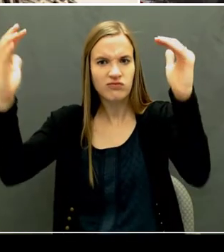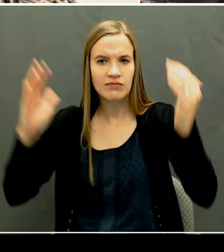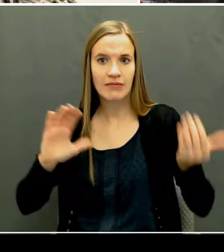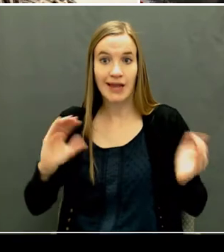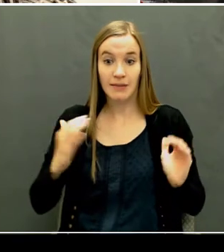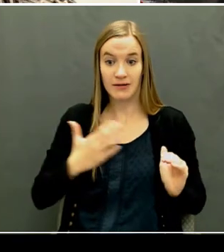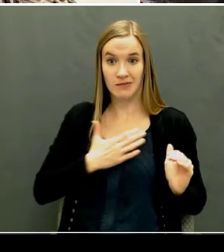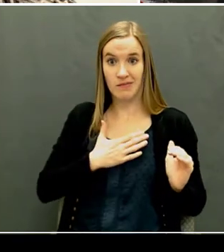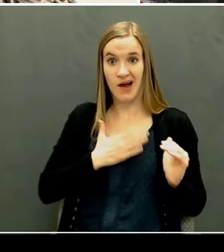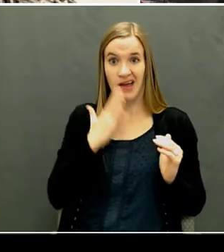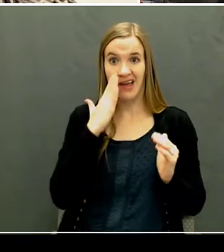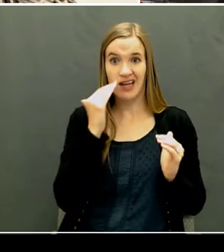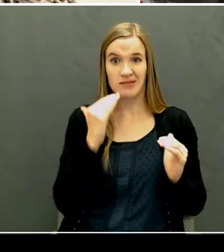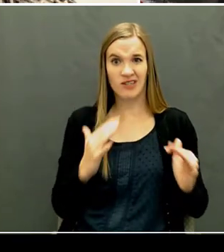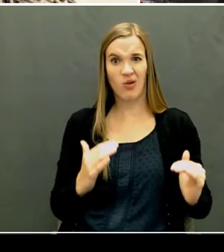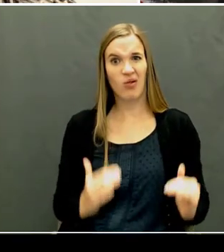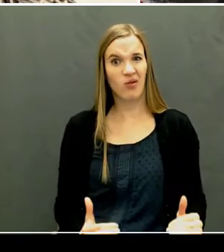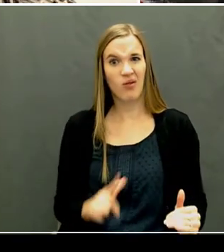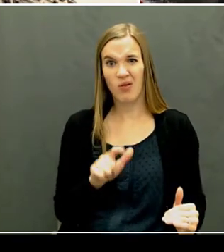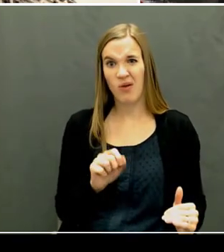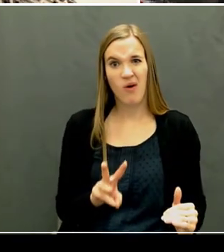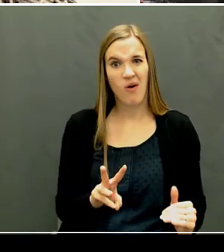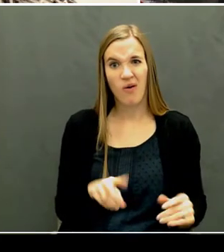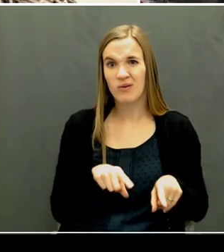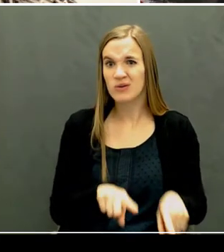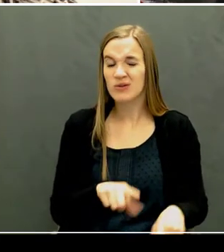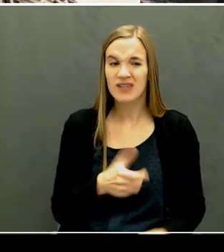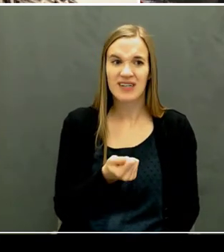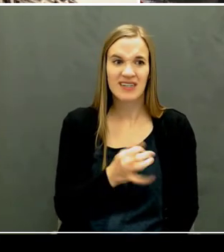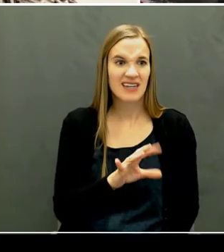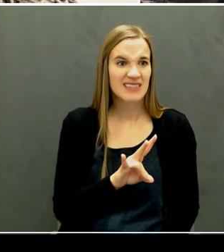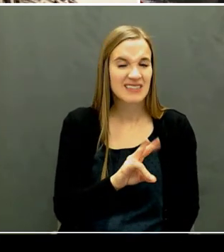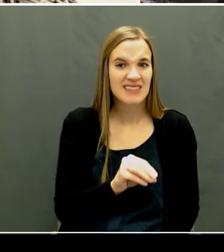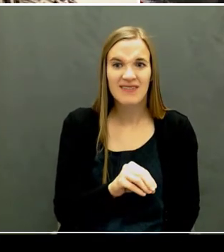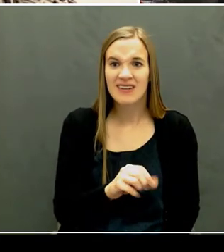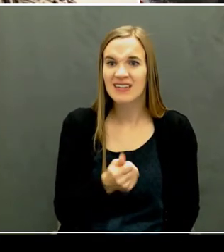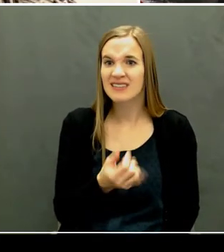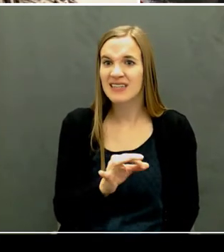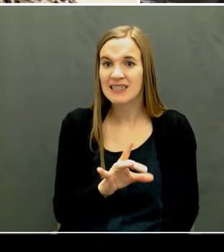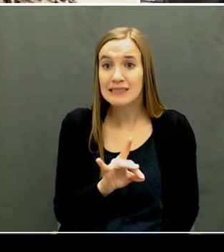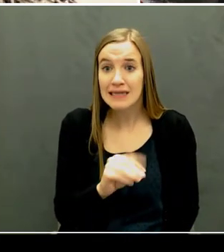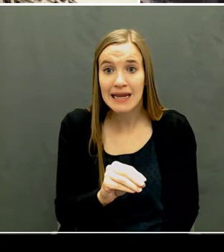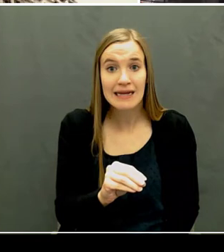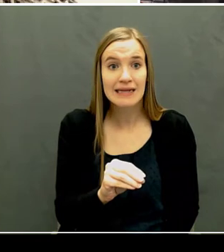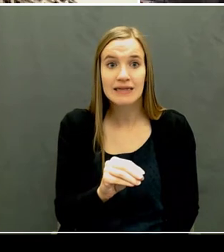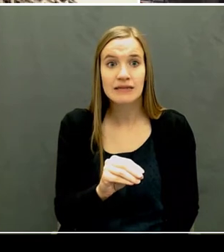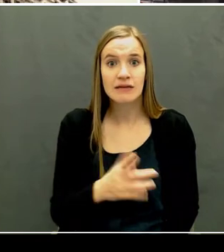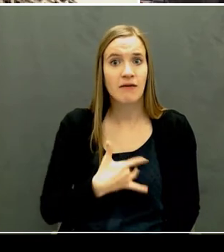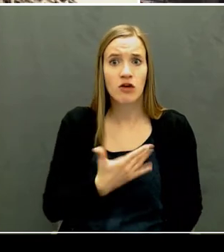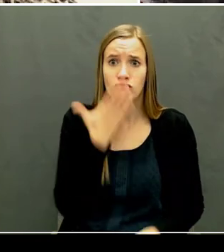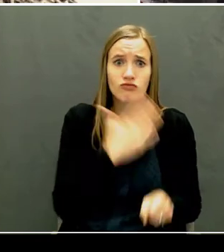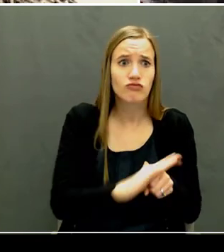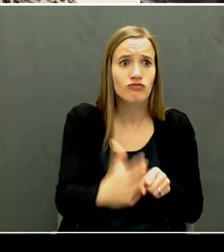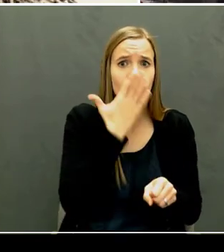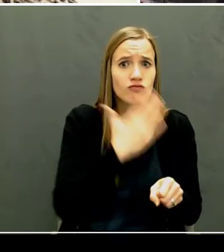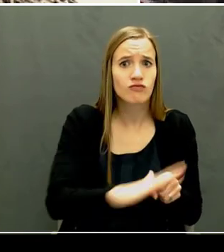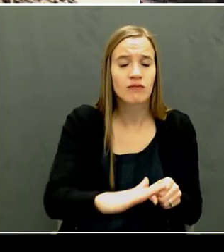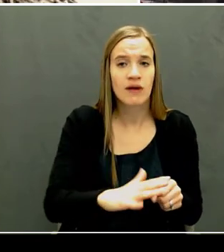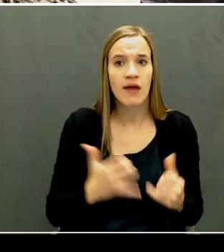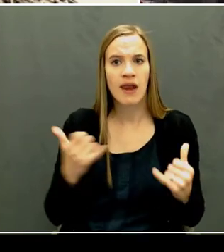were or 80s, right or even 90s. And it's a healthy high expectation, you know, because then you begin